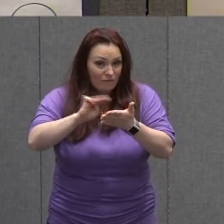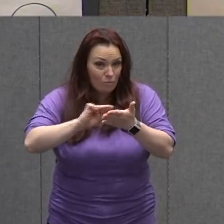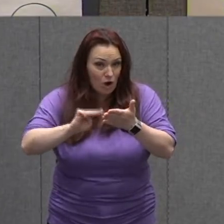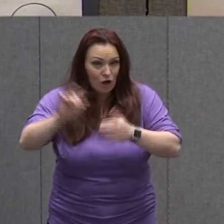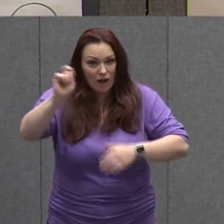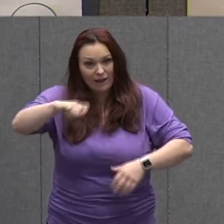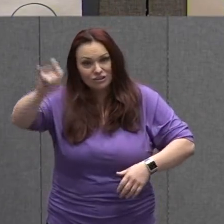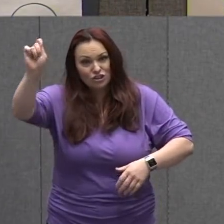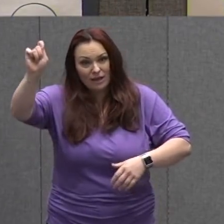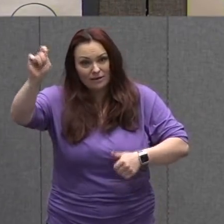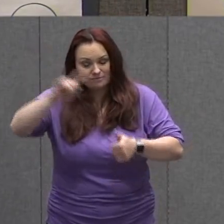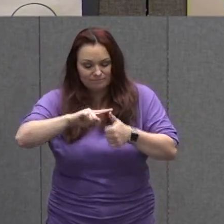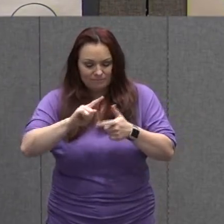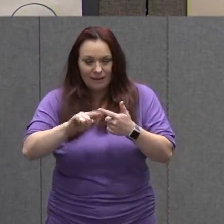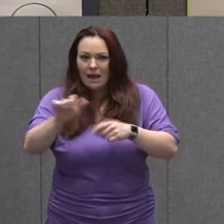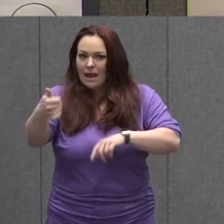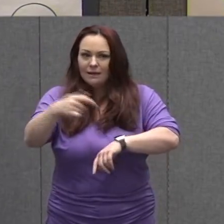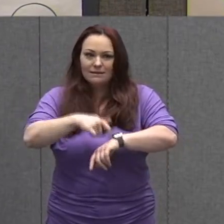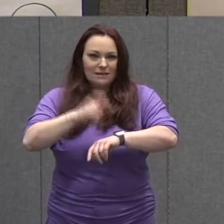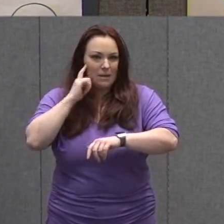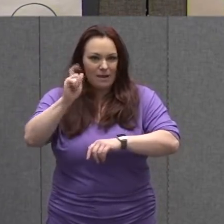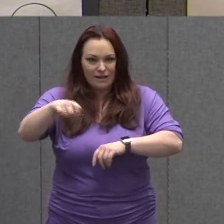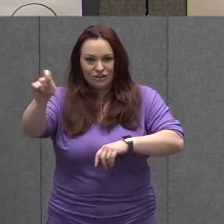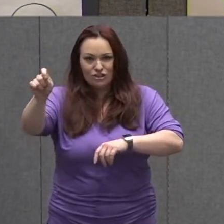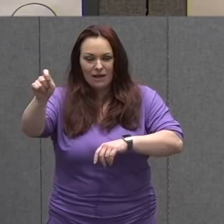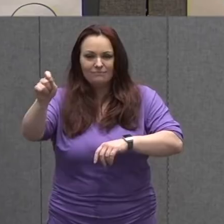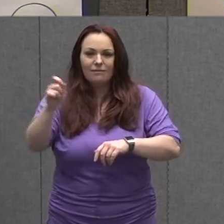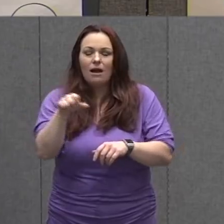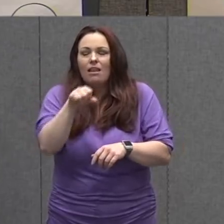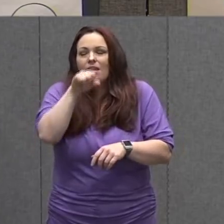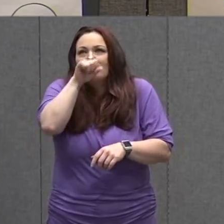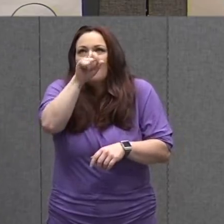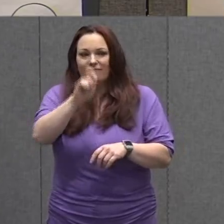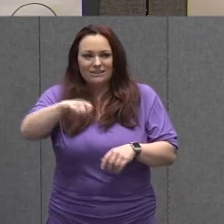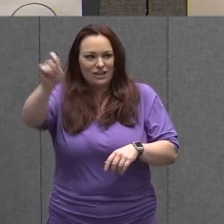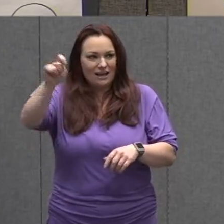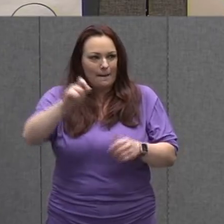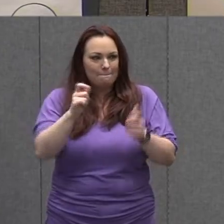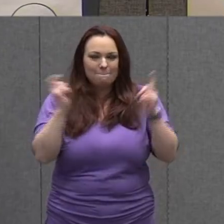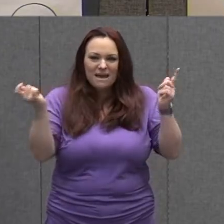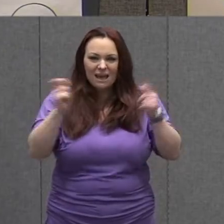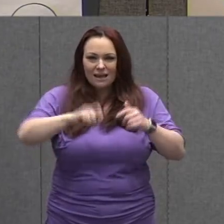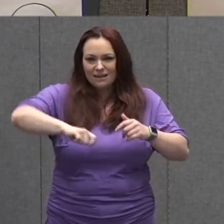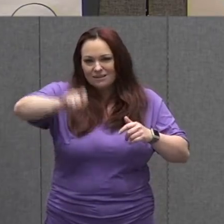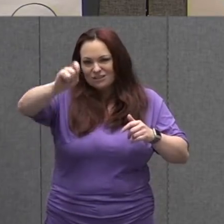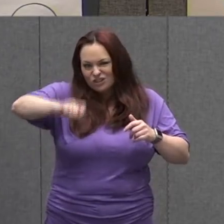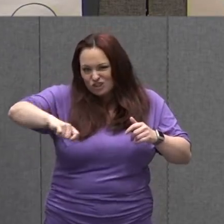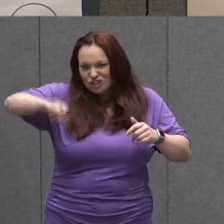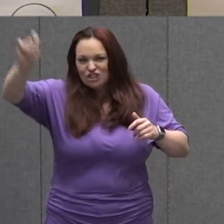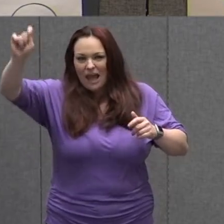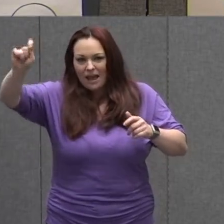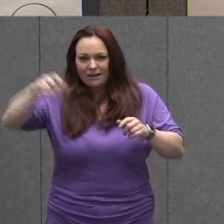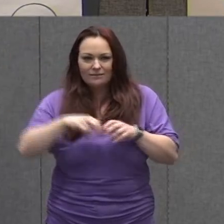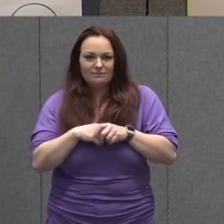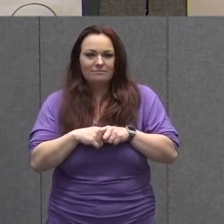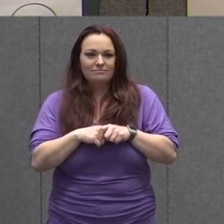Any time I can check something off I absolutely love it. Ooh, look at this nice big marker. Big old check. Check that off.